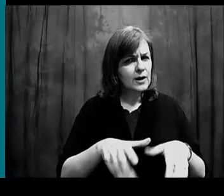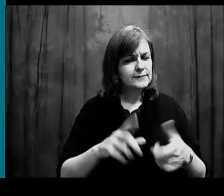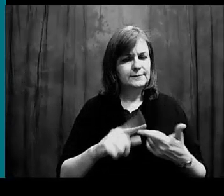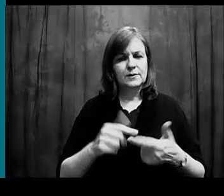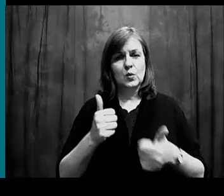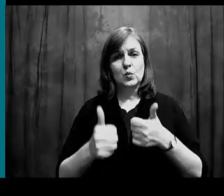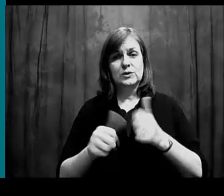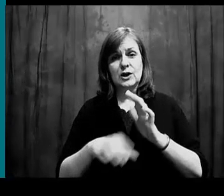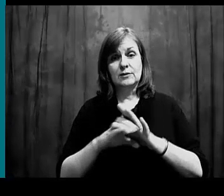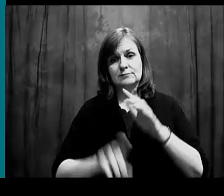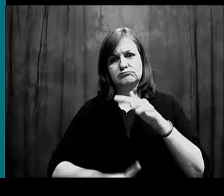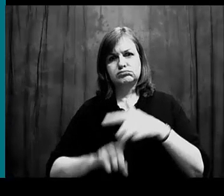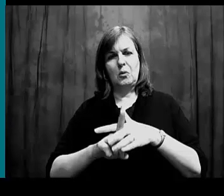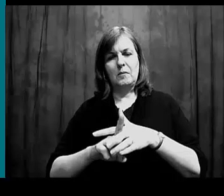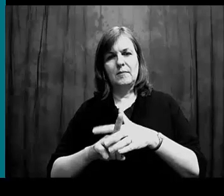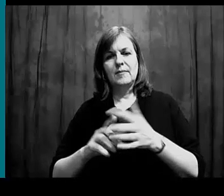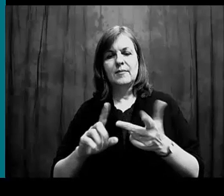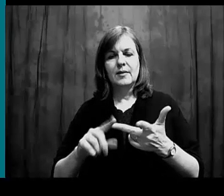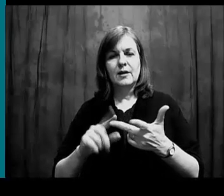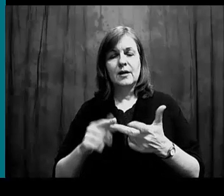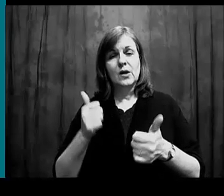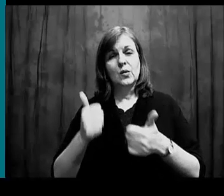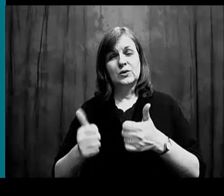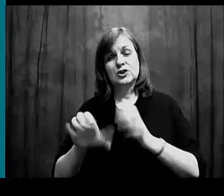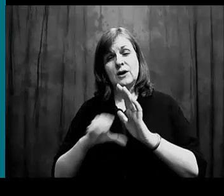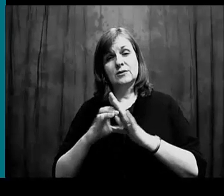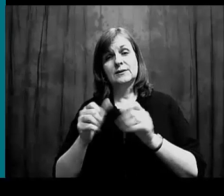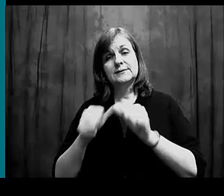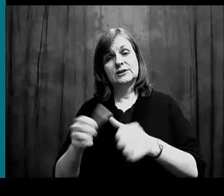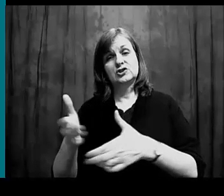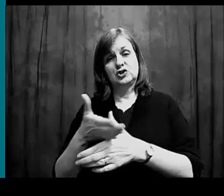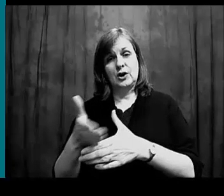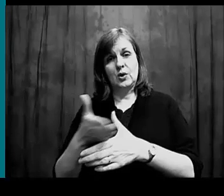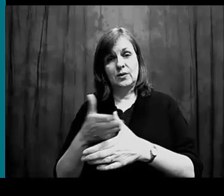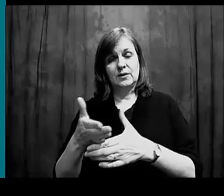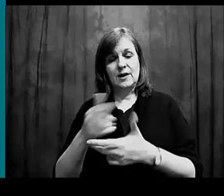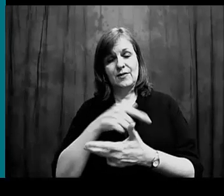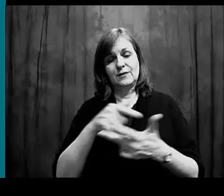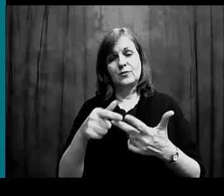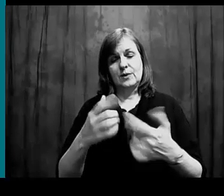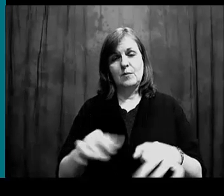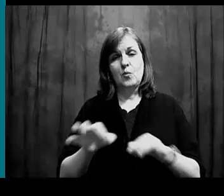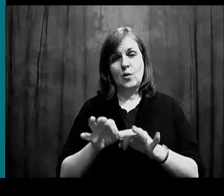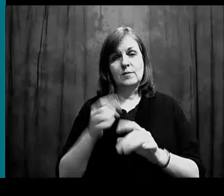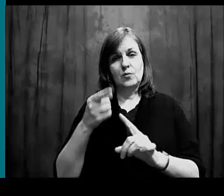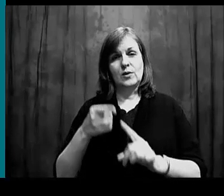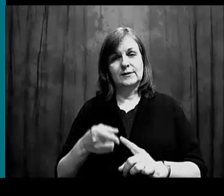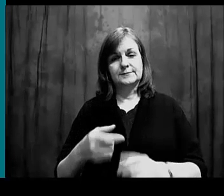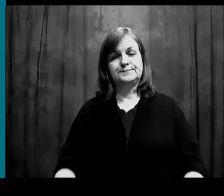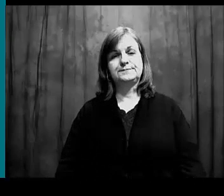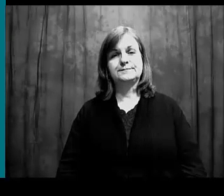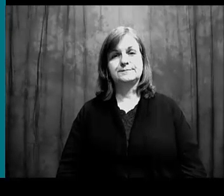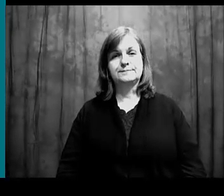what's gained and what is still shared -- these will be important points for us